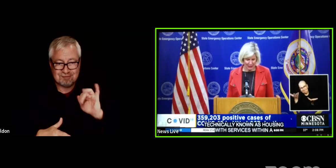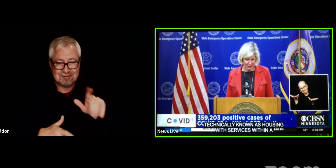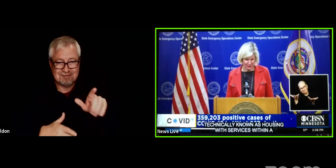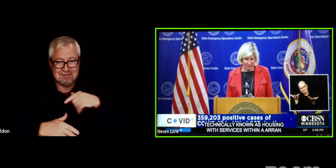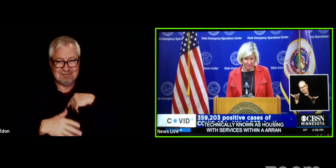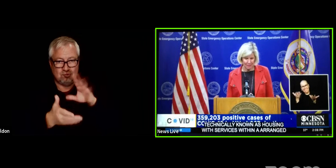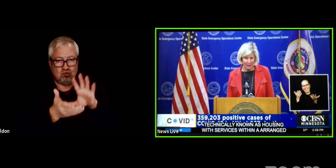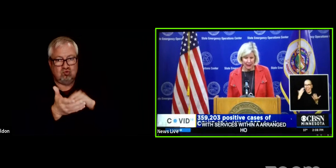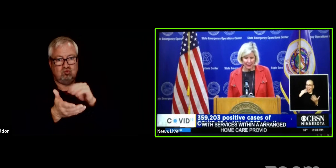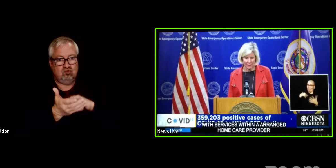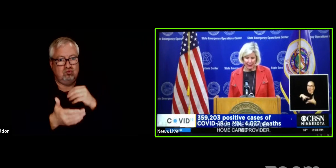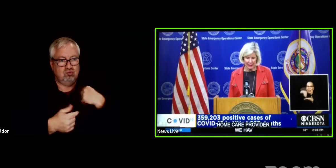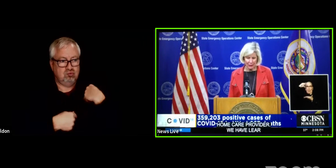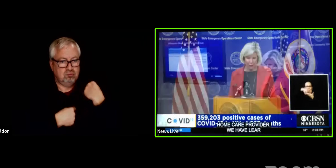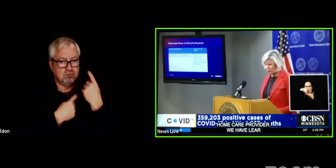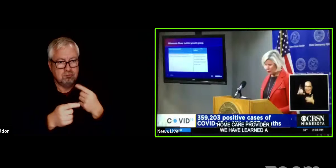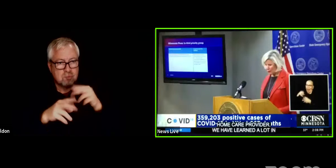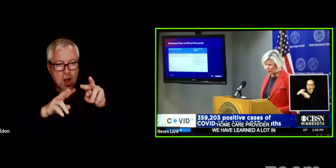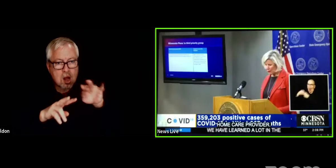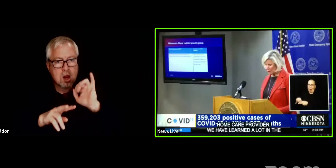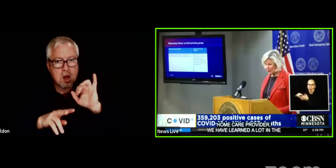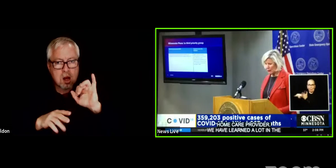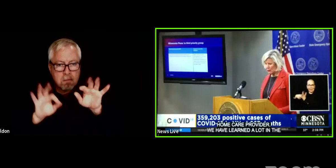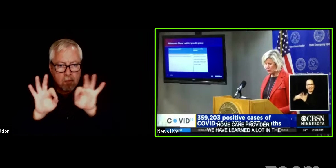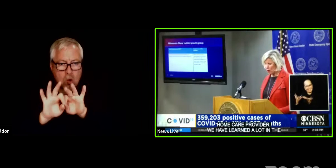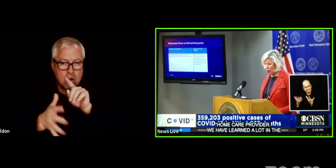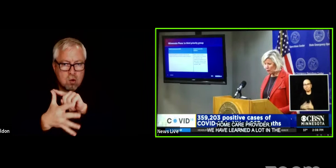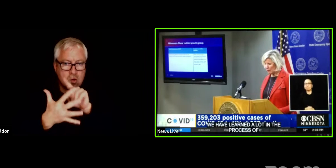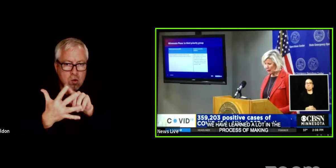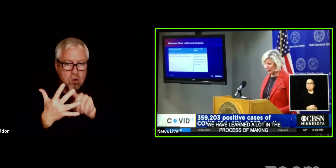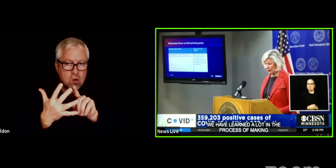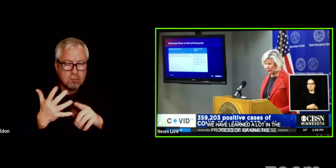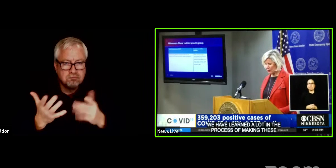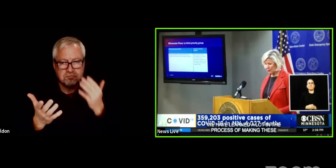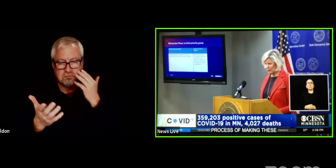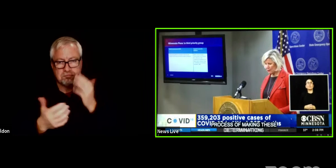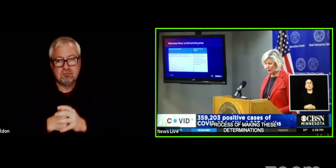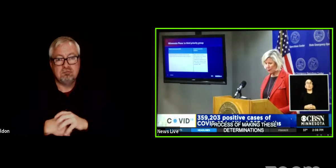DETERMINATIONS. AND THEN FINALLY, THE THIRD PRIORITY GROUP INCLUDES ALL REMAINING HEALTH CARE PERSONNEL THAT WERE